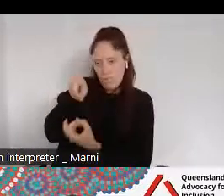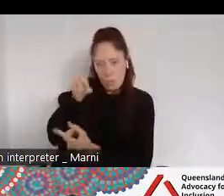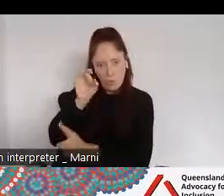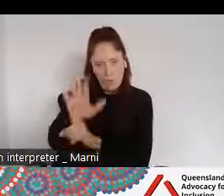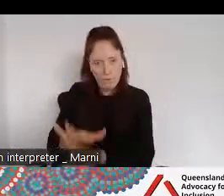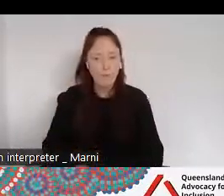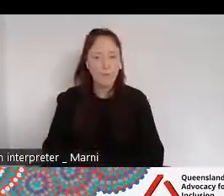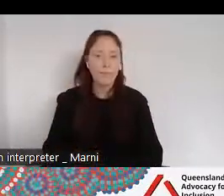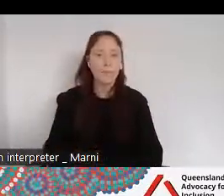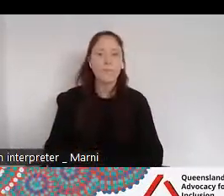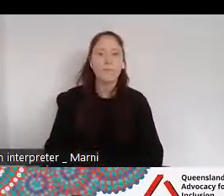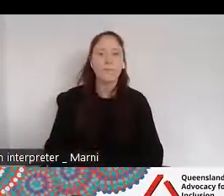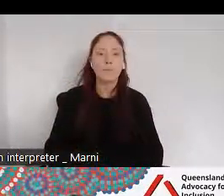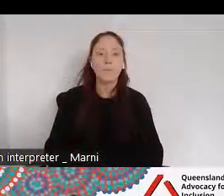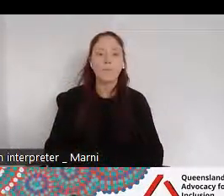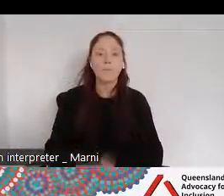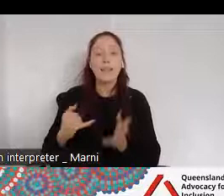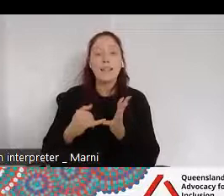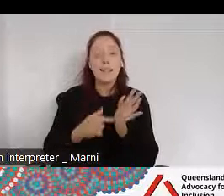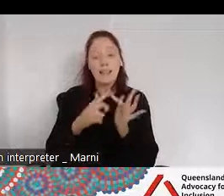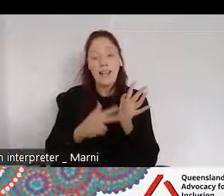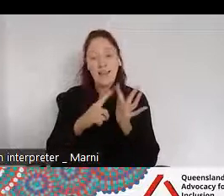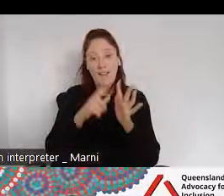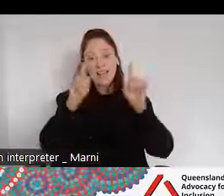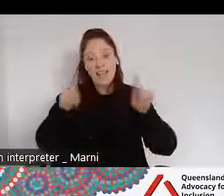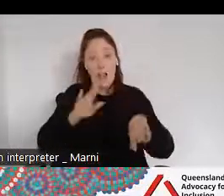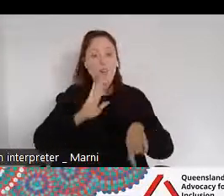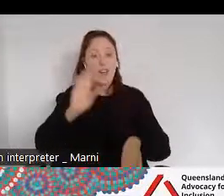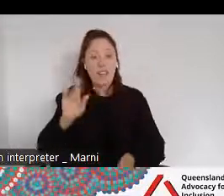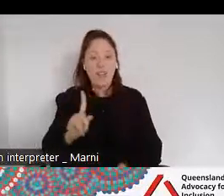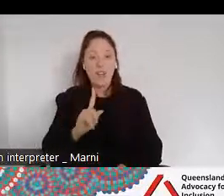As Steve had indicated at the beginning of this presentation, there are strict confidentiality